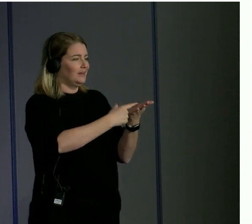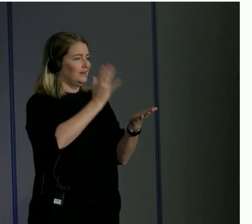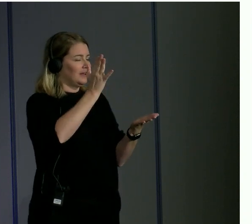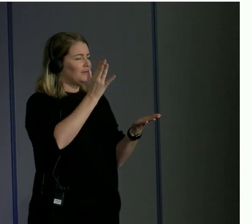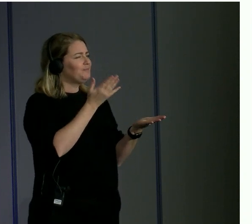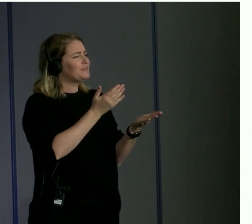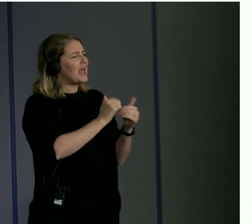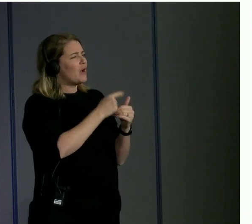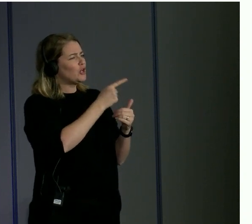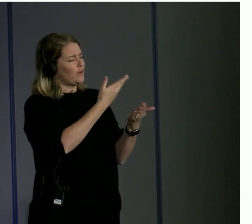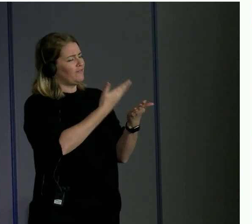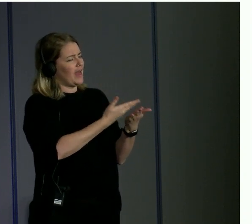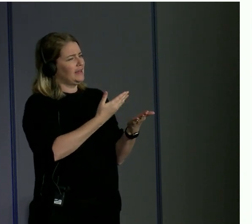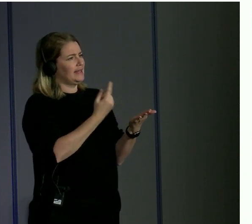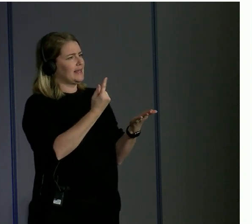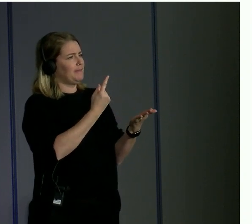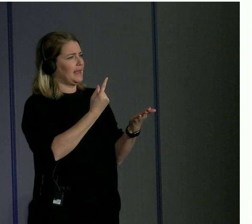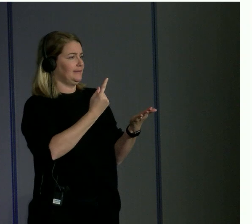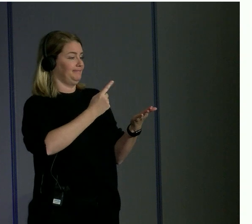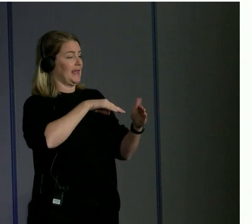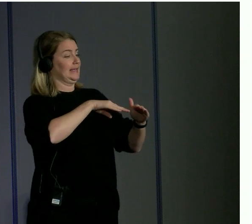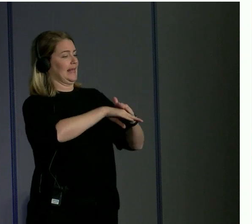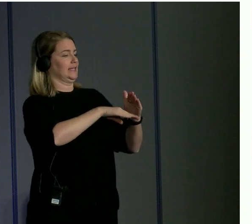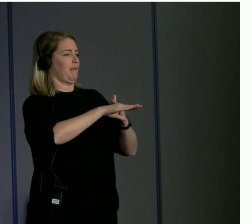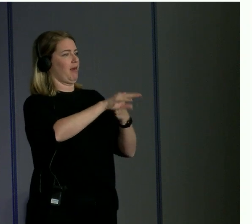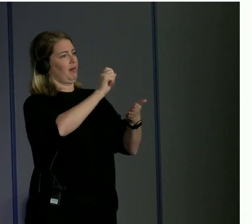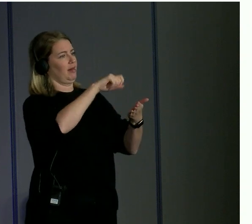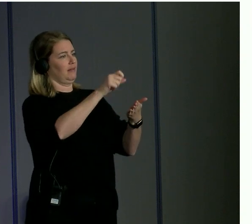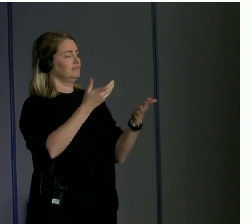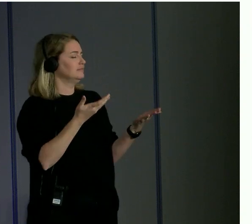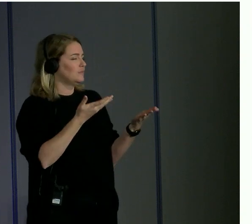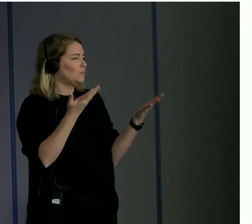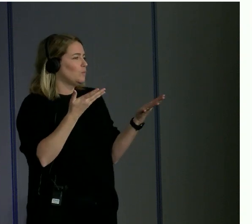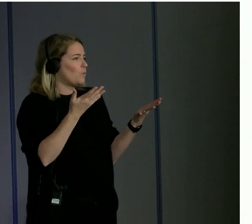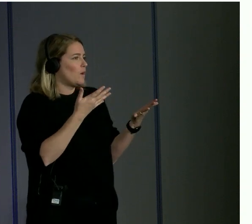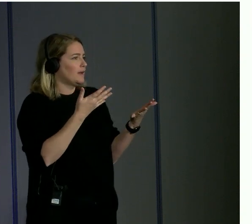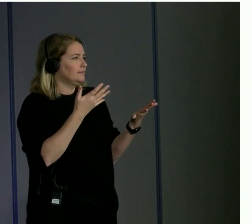validating something is accessible? What makes it accessible to you?